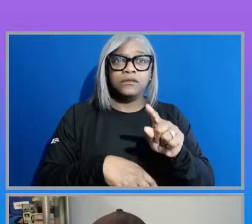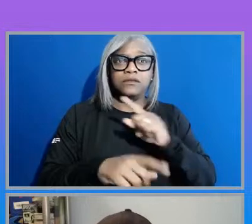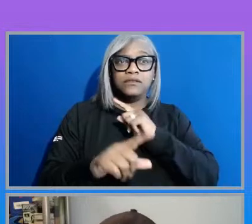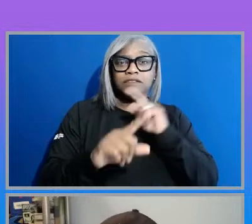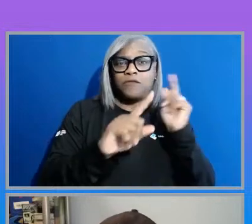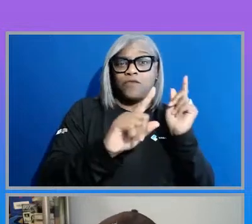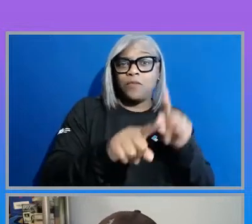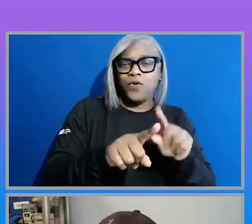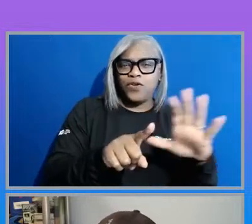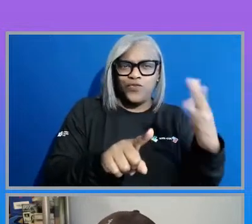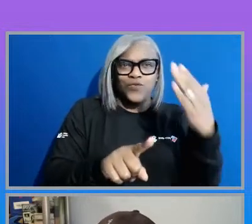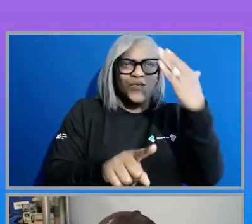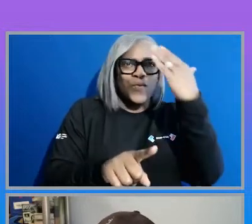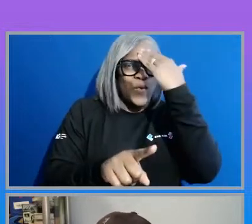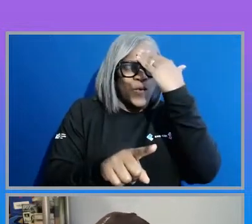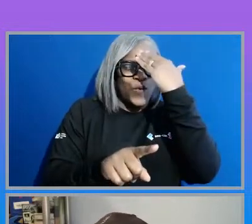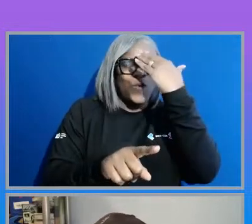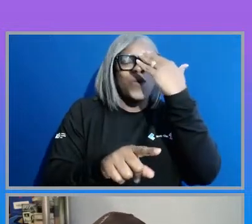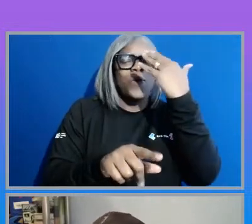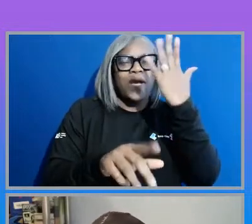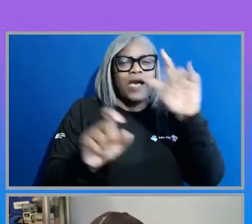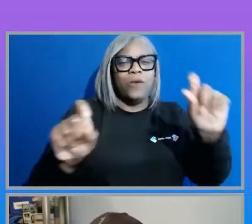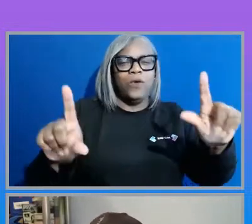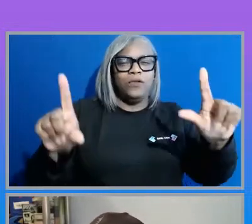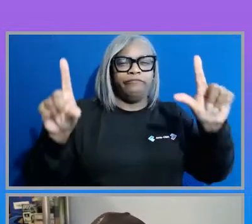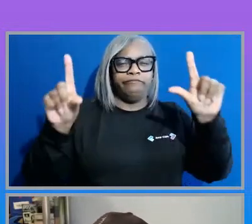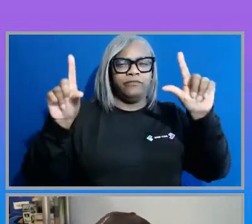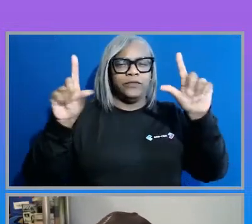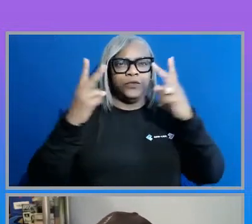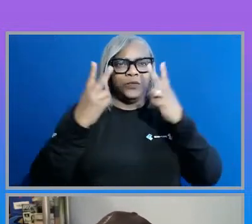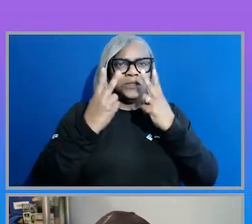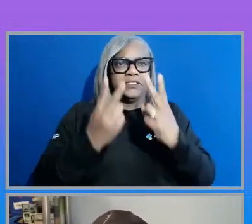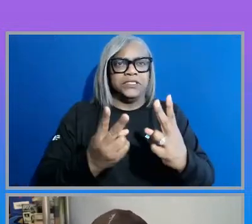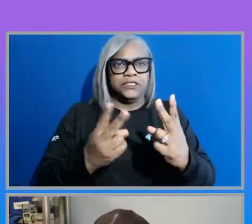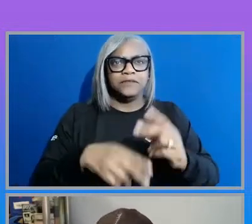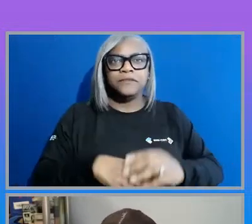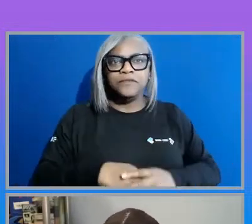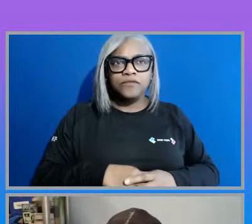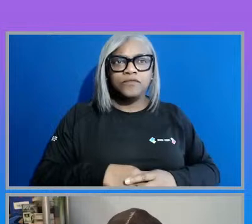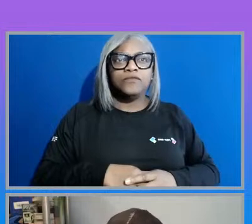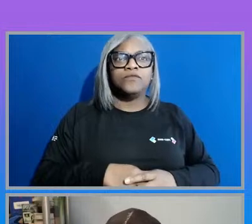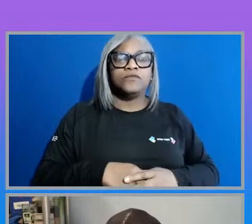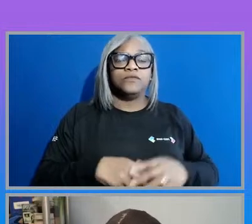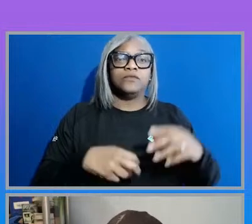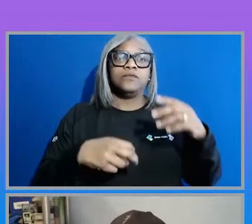report that you know and love. Right. So if I make this a little bit bigger, what you can